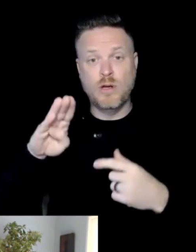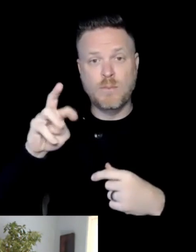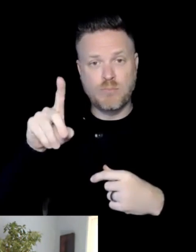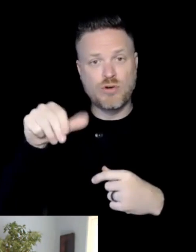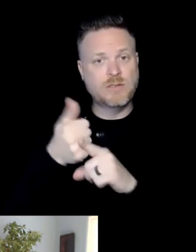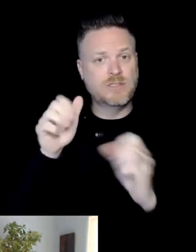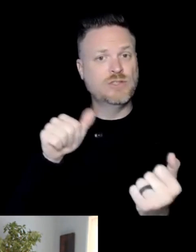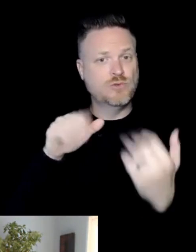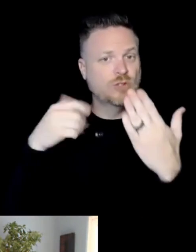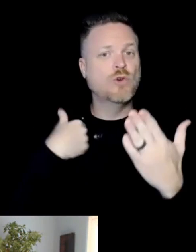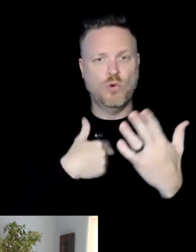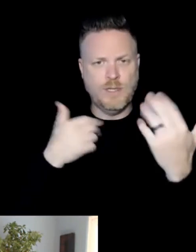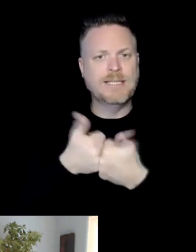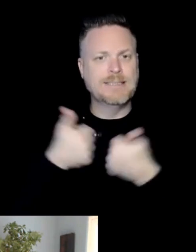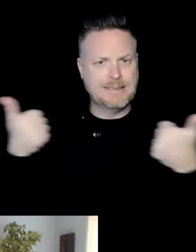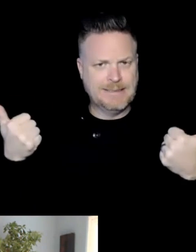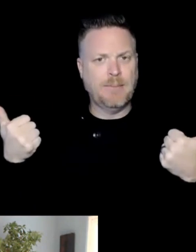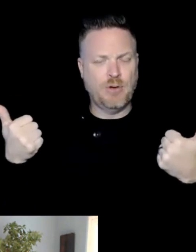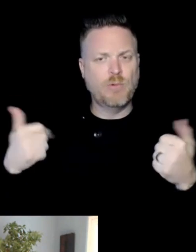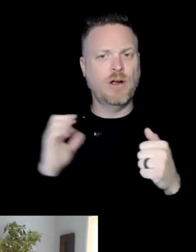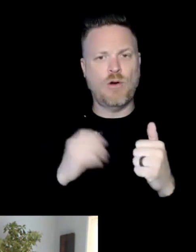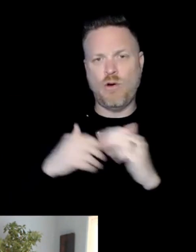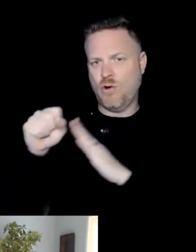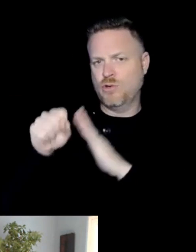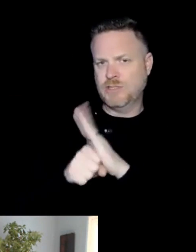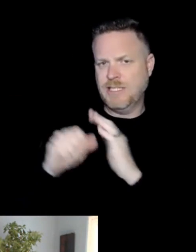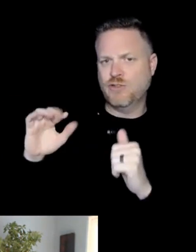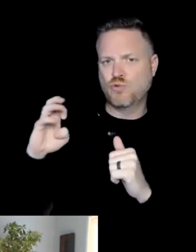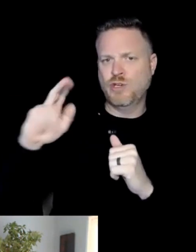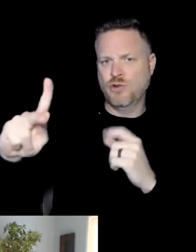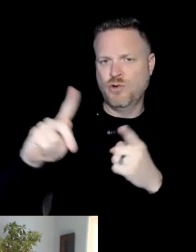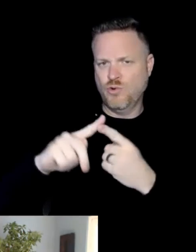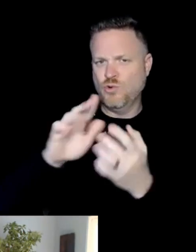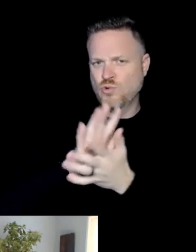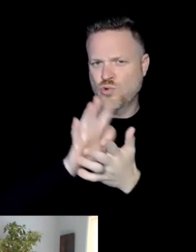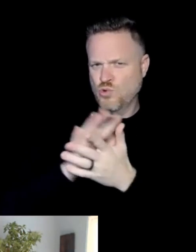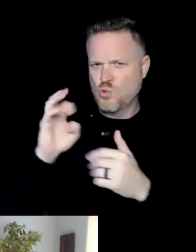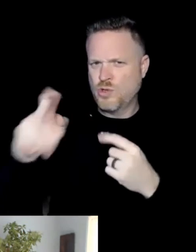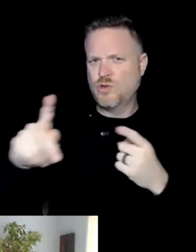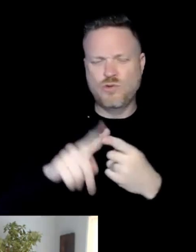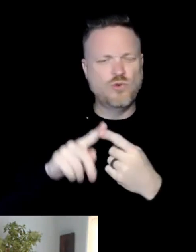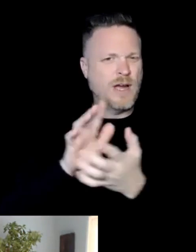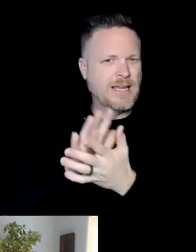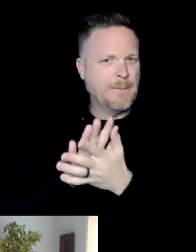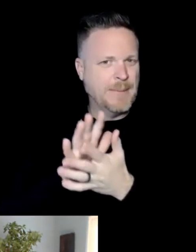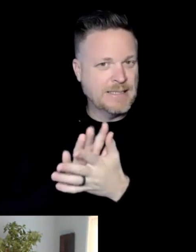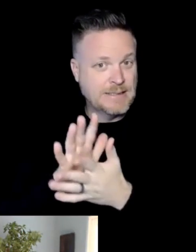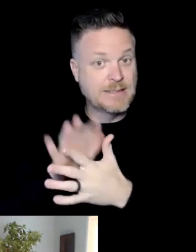That is separate our state's return to school, return to academics law merely from